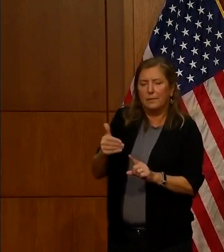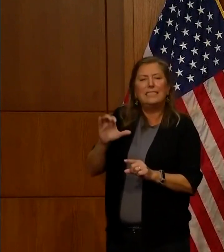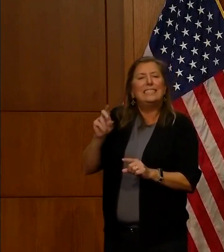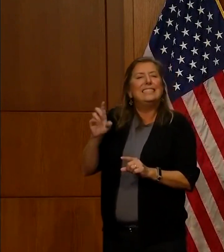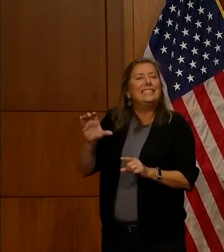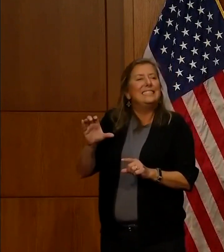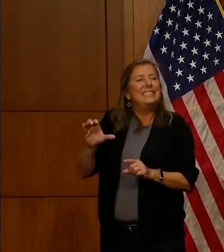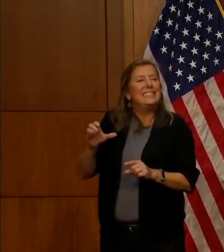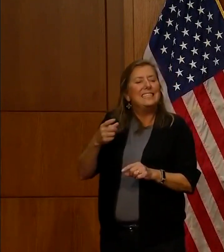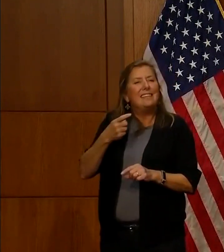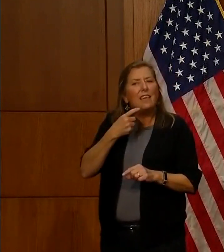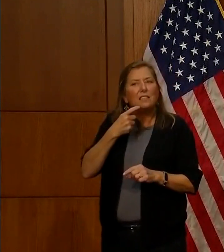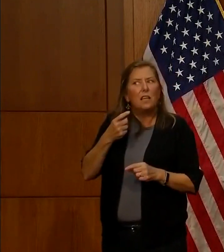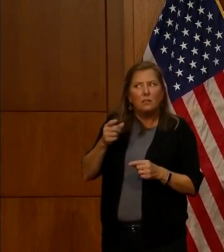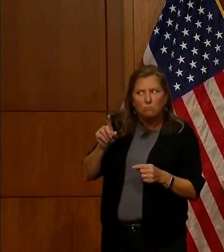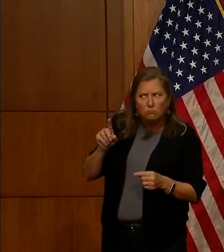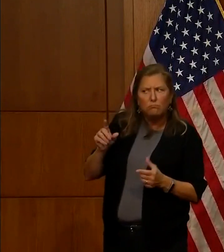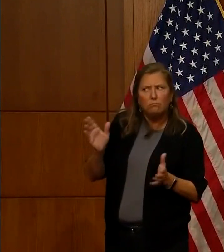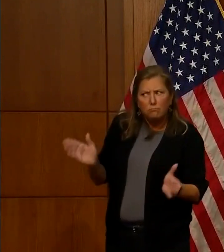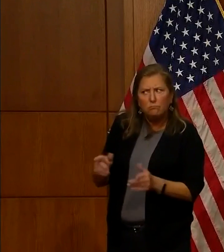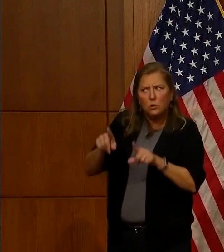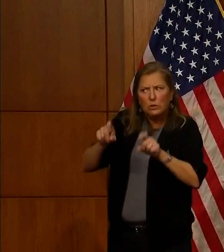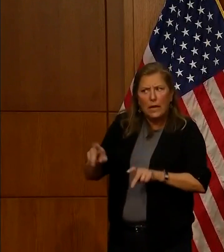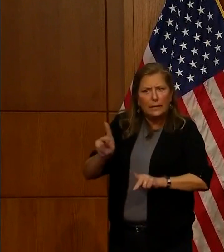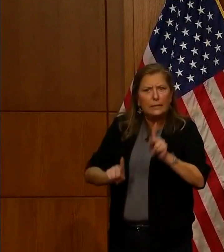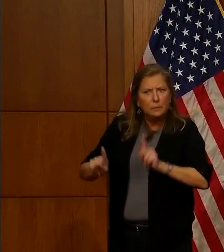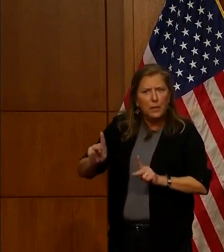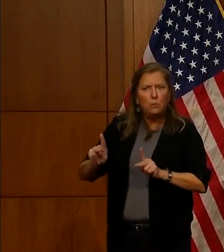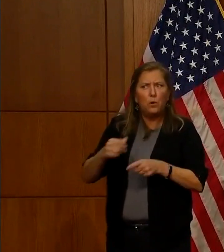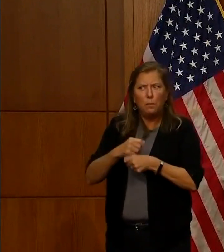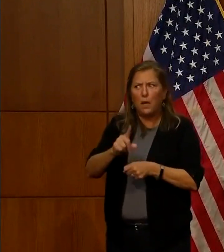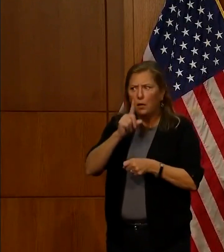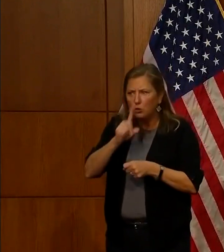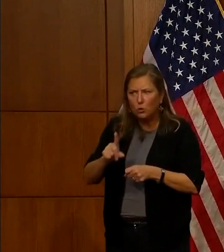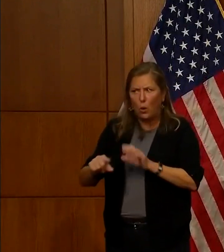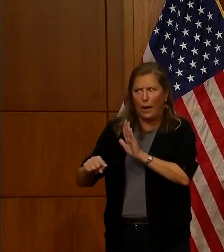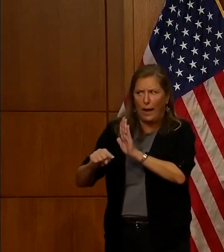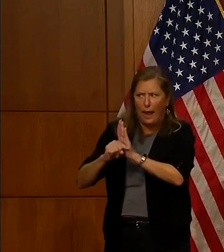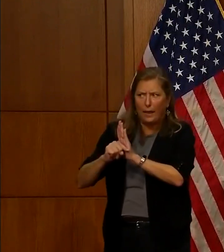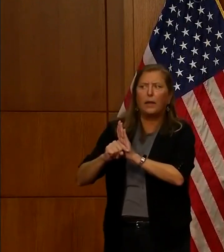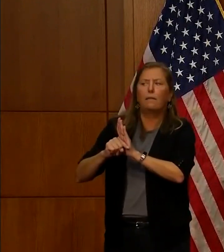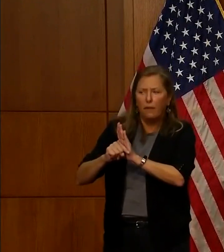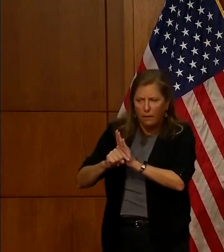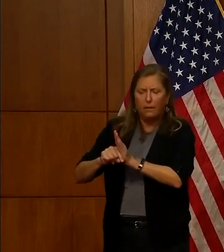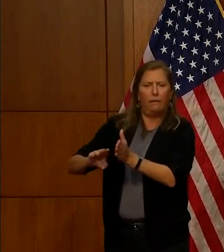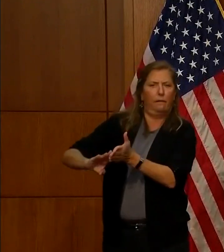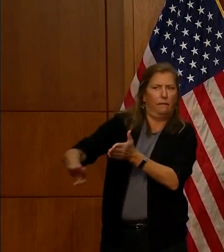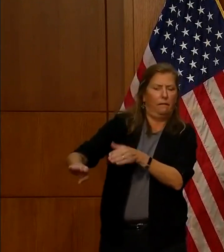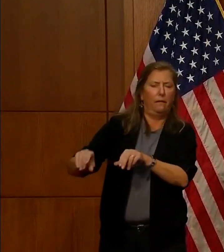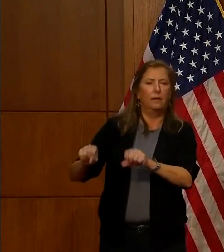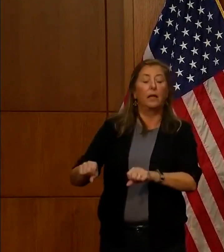MANY- BECAUSE- EARLIER ON THE CDC GUIDELINES REALLY. ASKED US